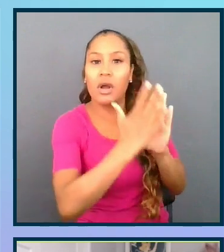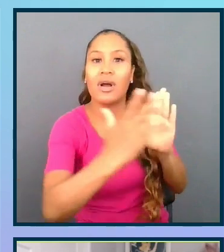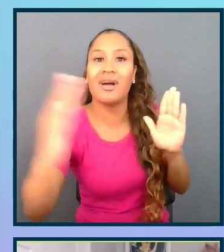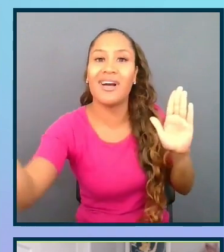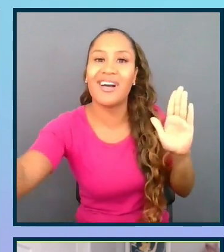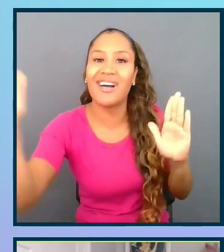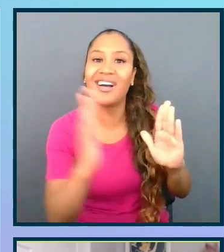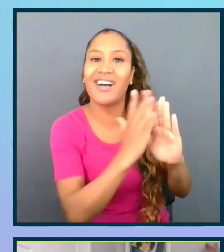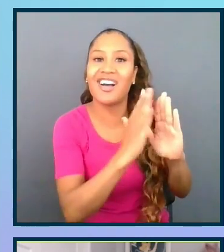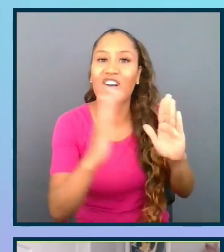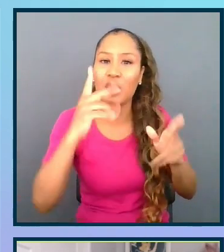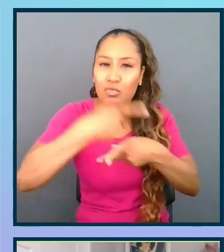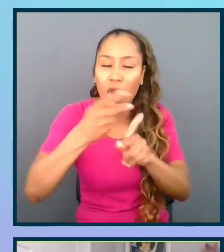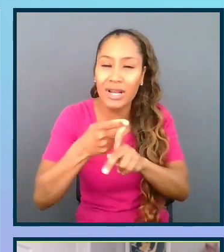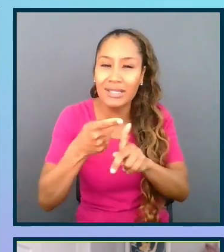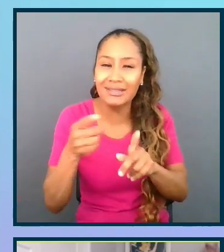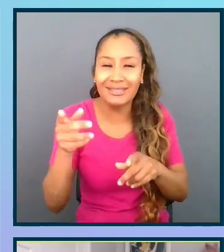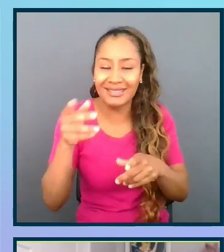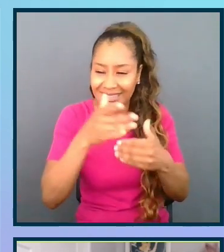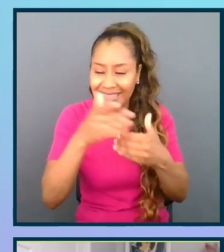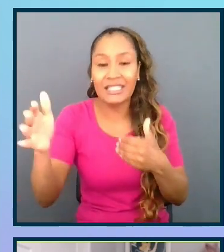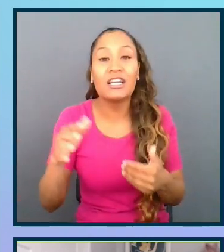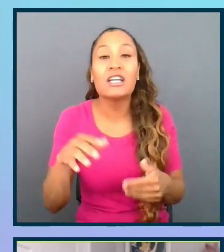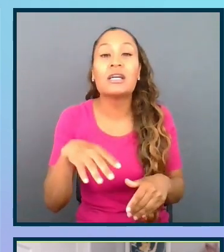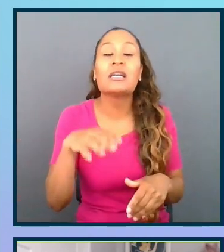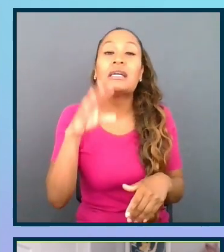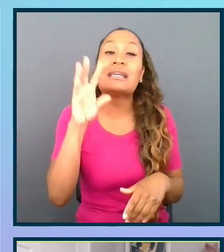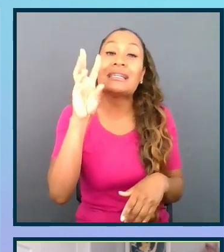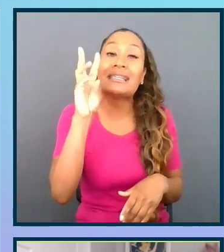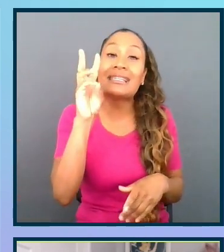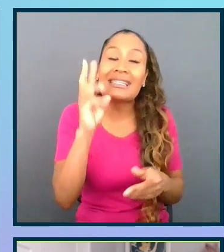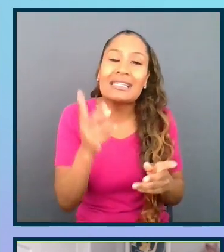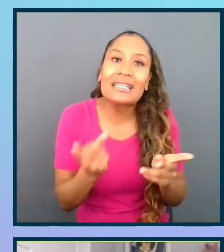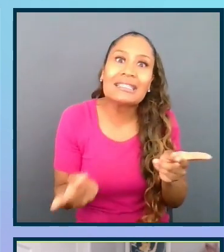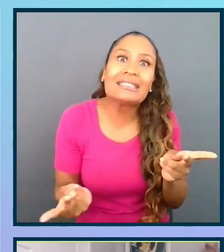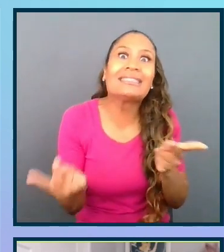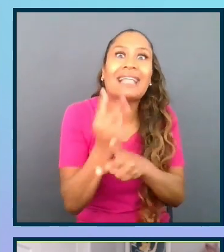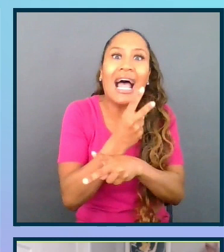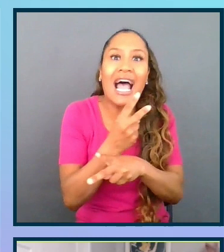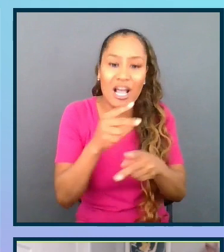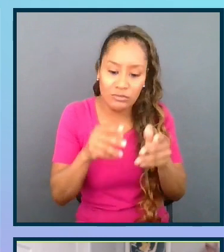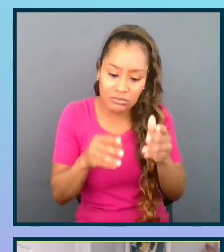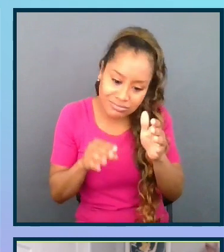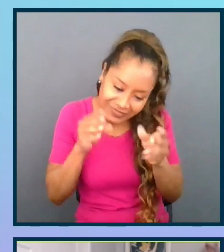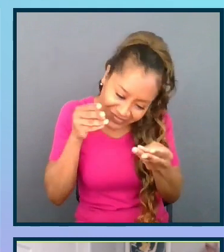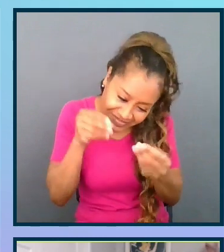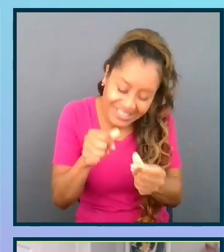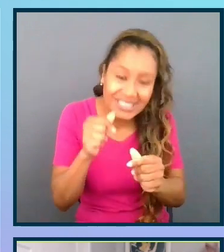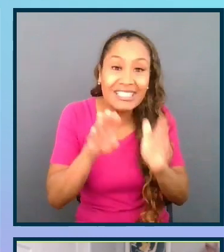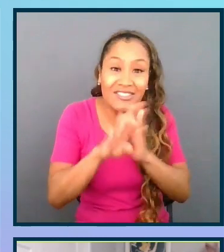It can take six time longer to fix defects in development, 12 times longer to fix them in testing,